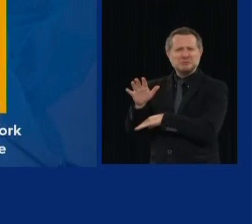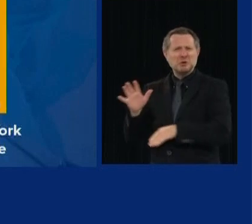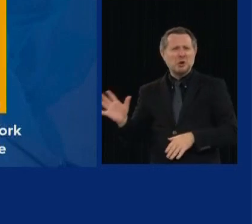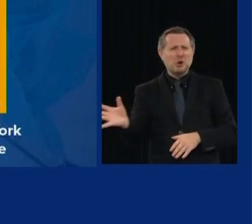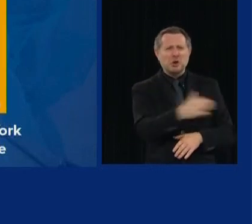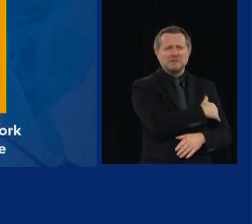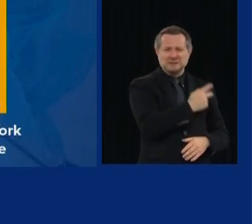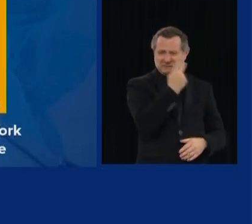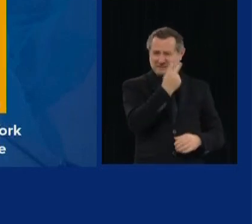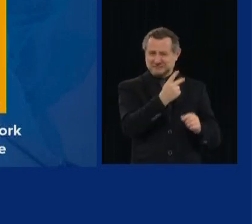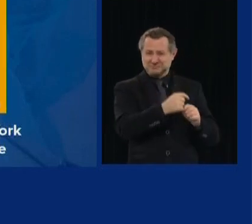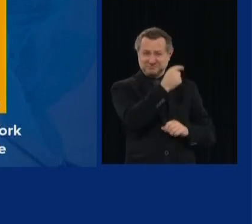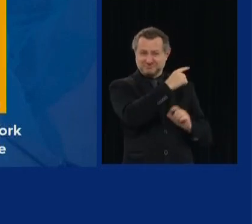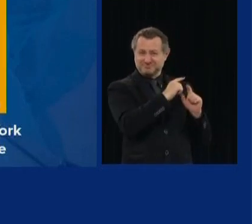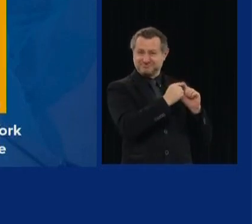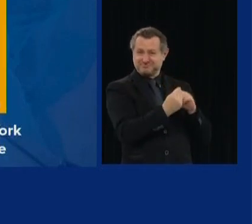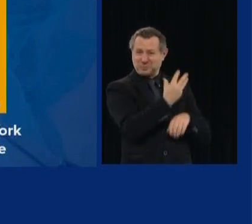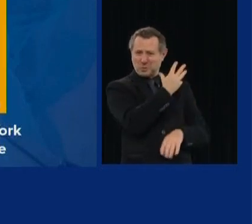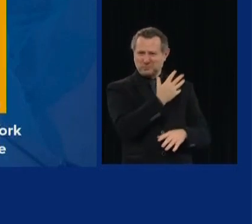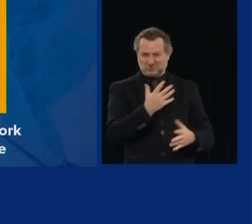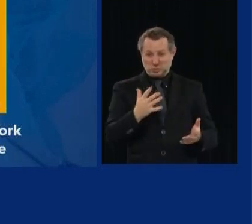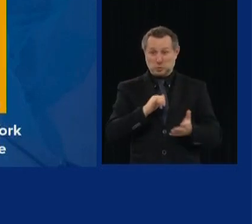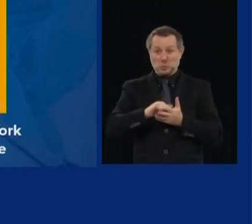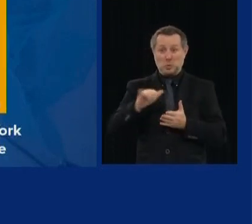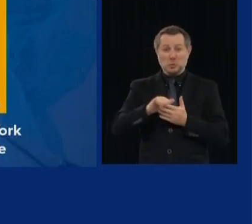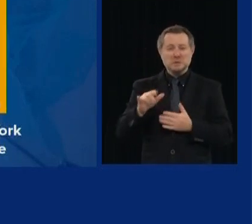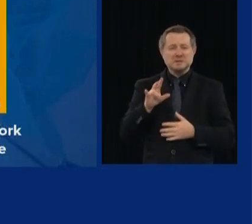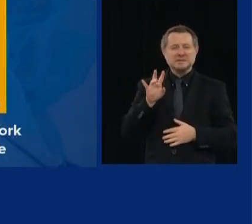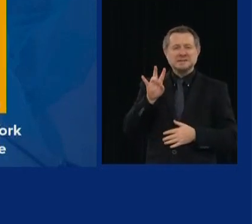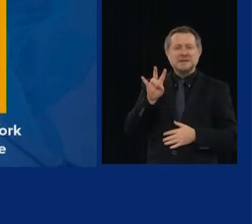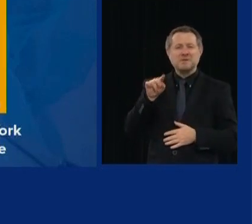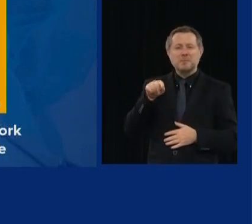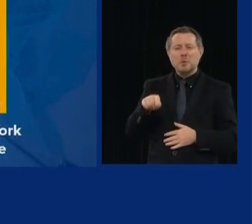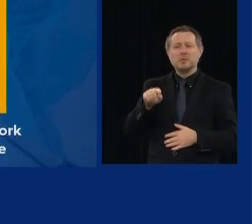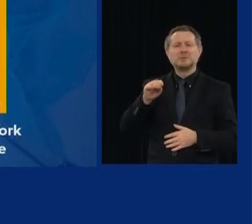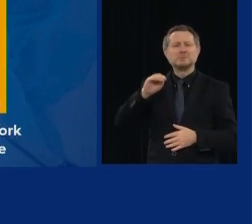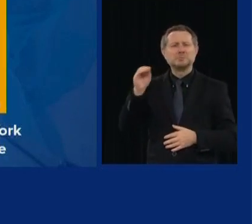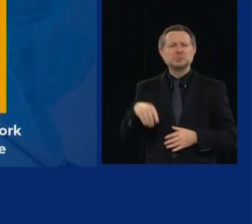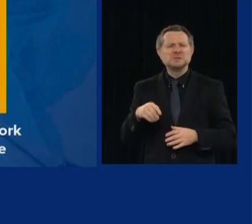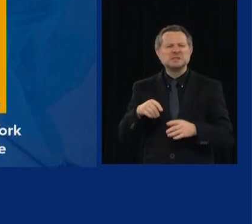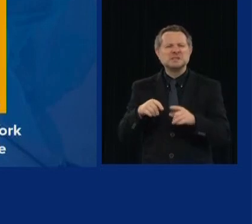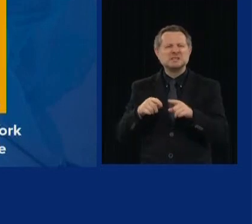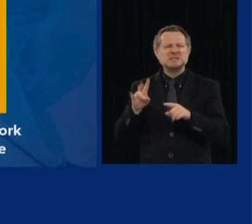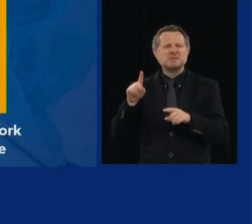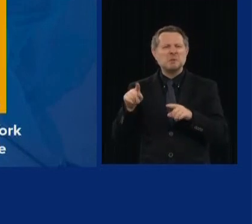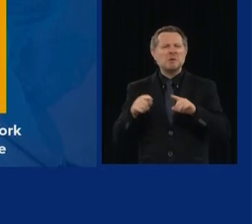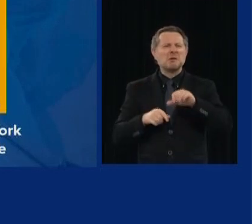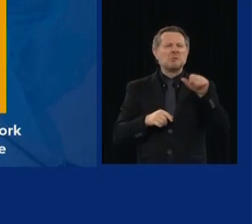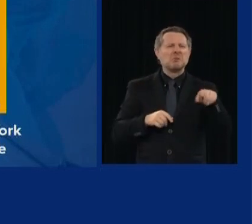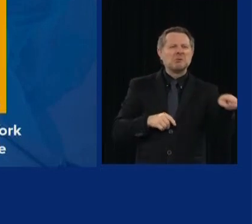COUNTRIES. SIGNIFICANTLY MORE DIAGNOSTIC